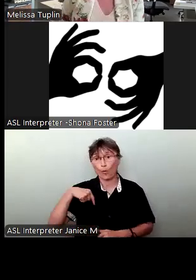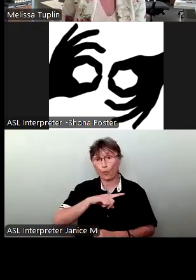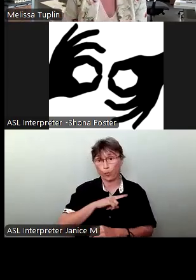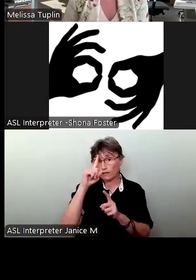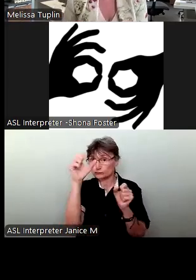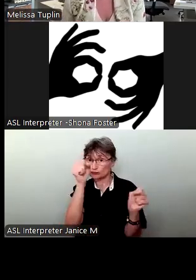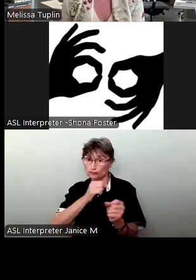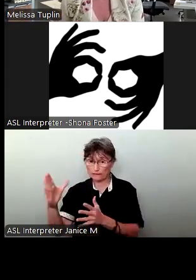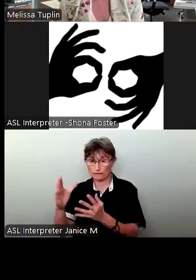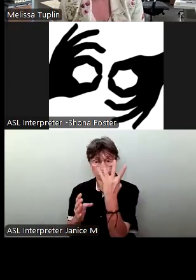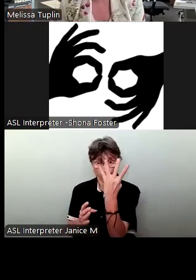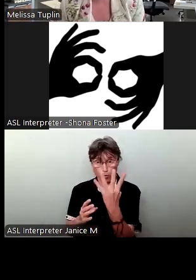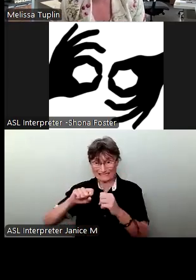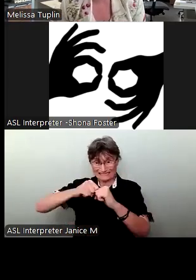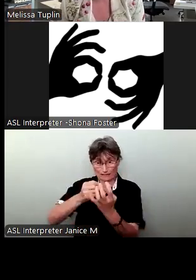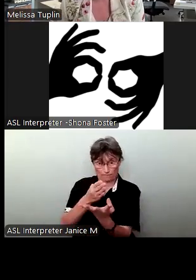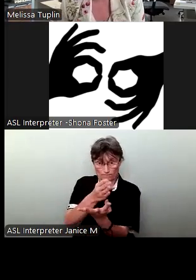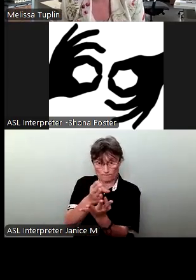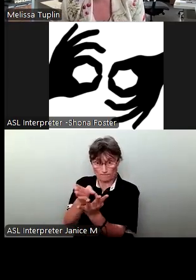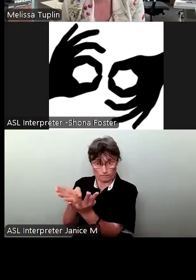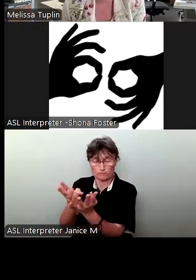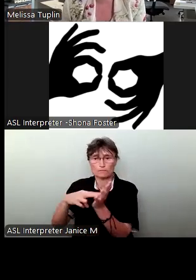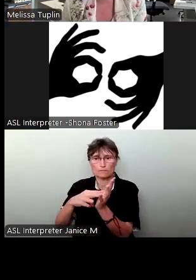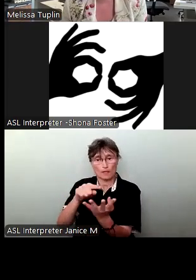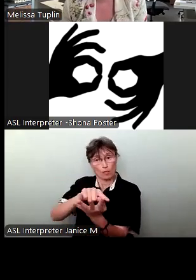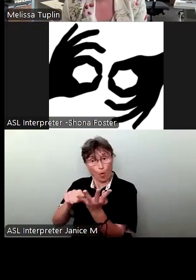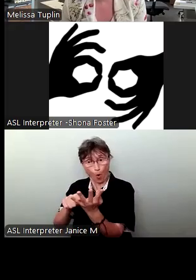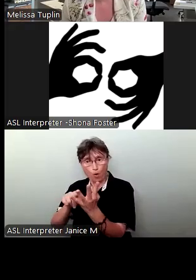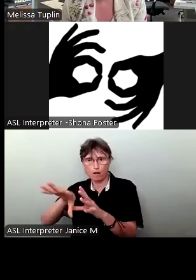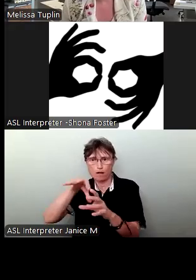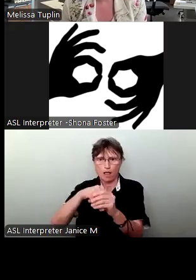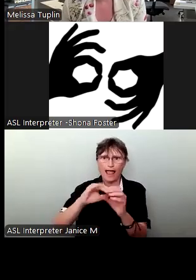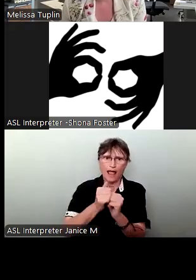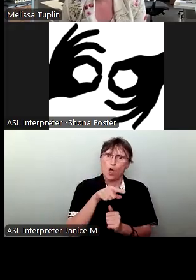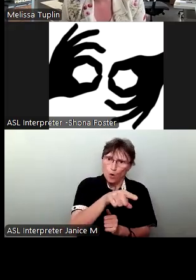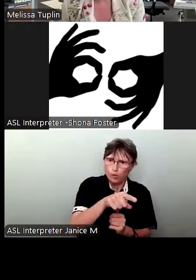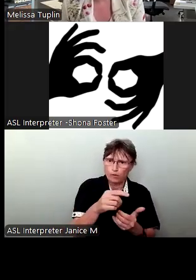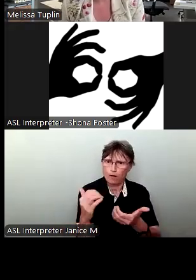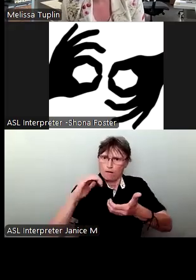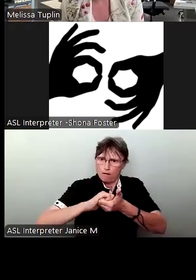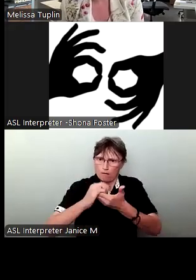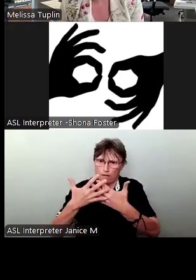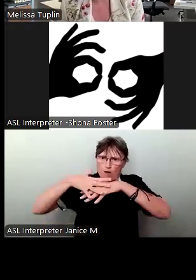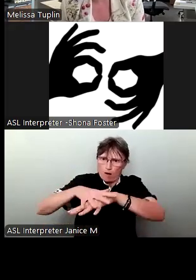how your organization contributes to community. In this section you will speak specifically